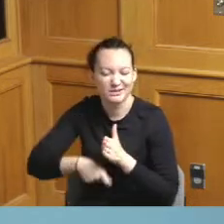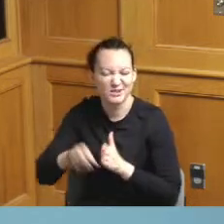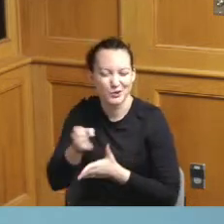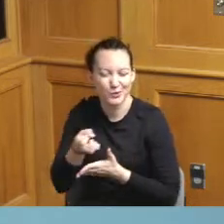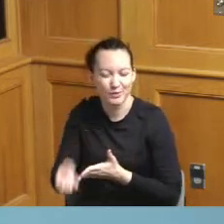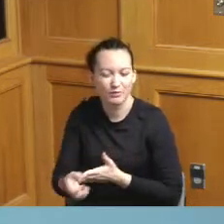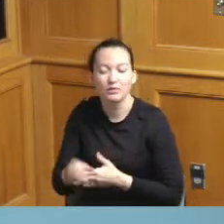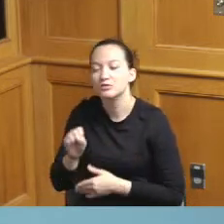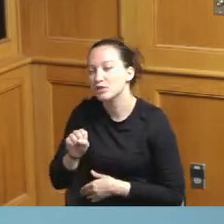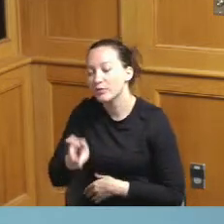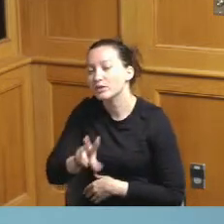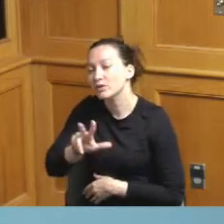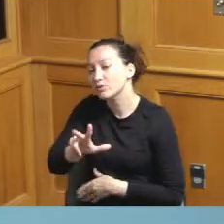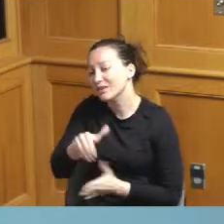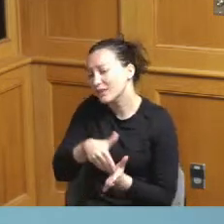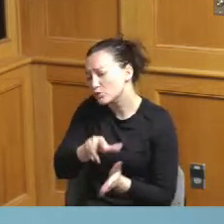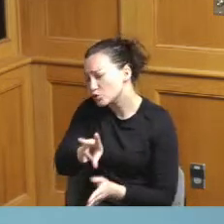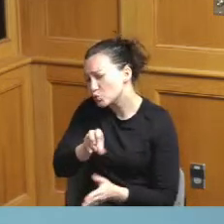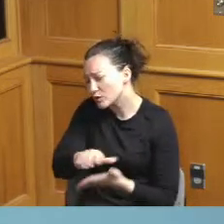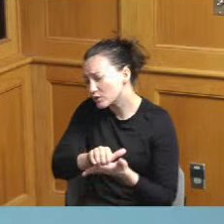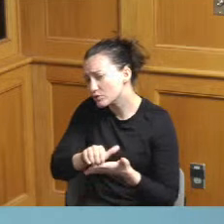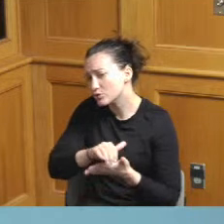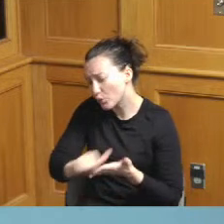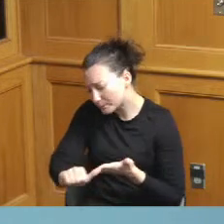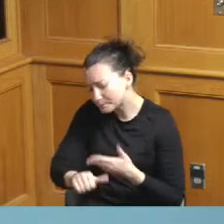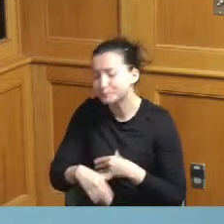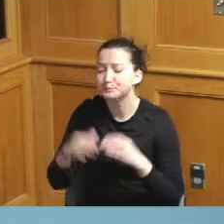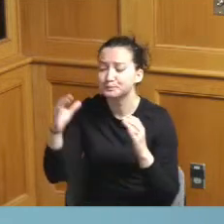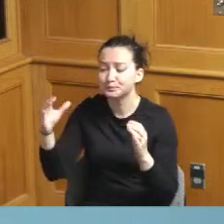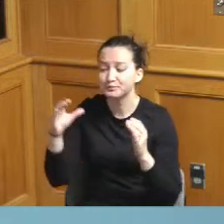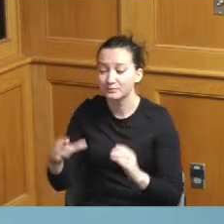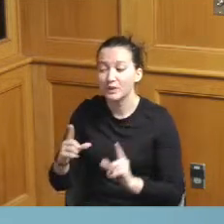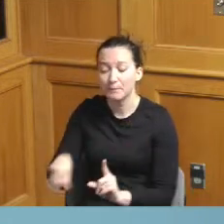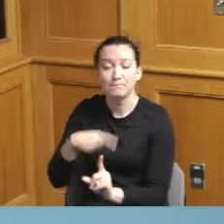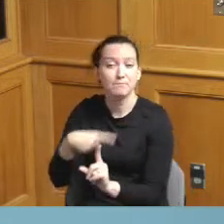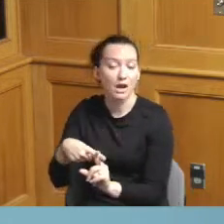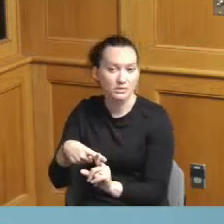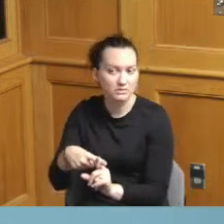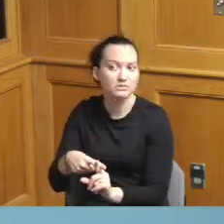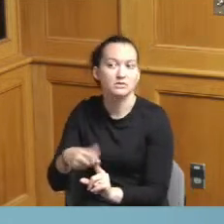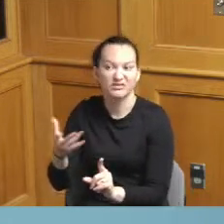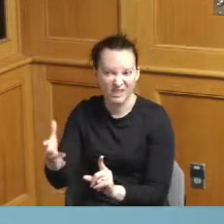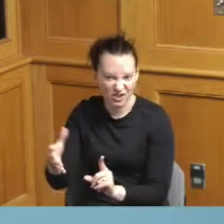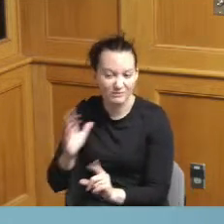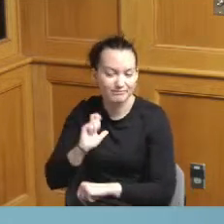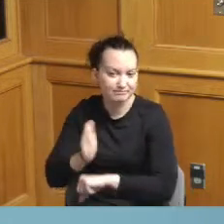and software is three thousand two hundred dollars additionally we did Implement a brand